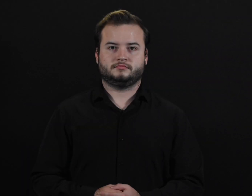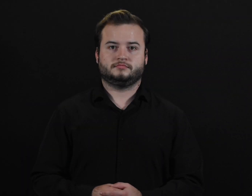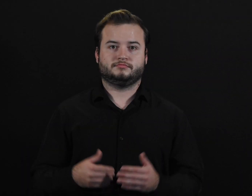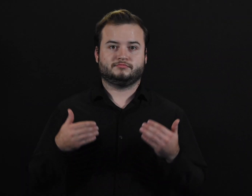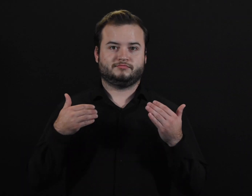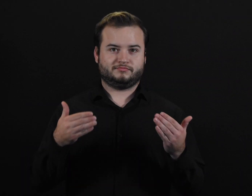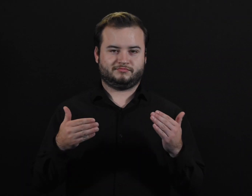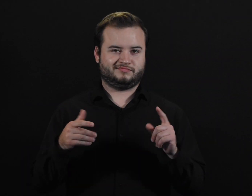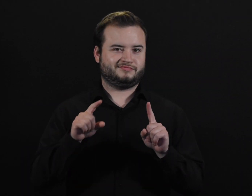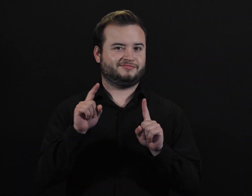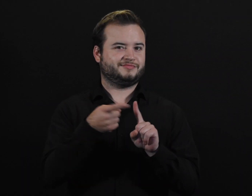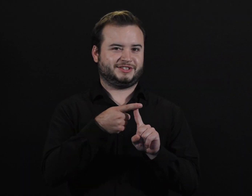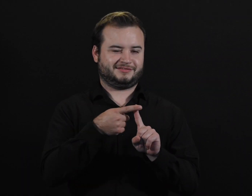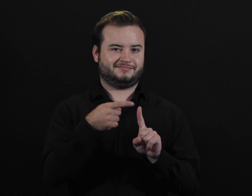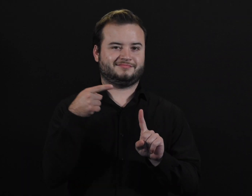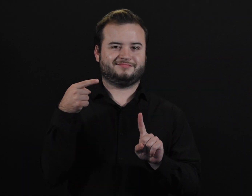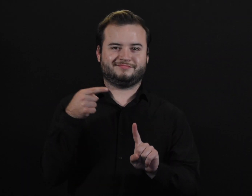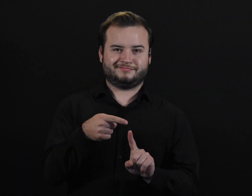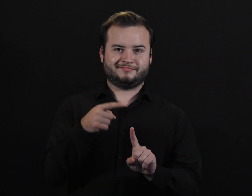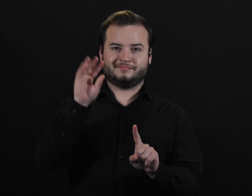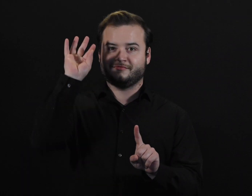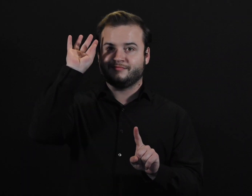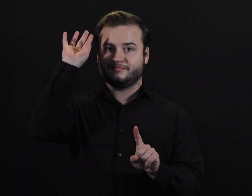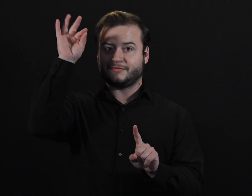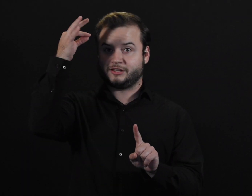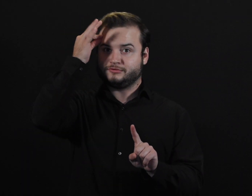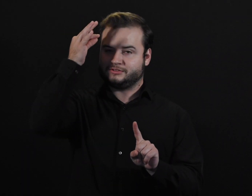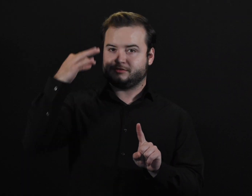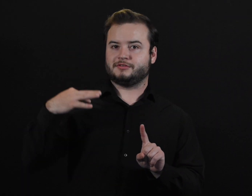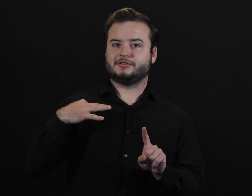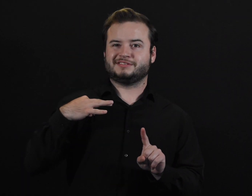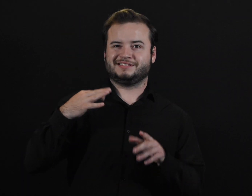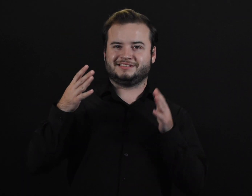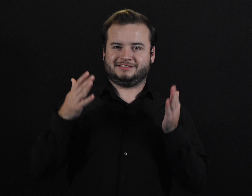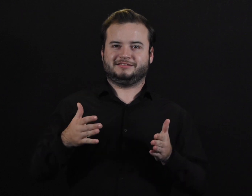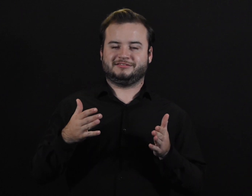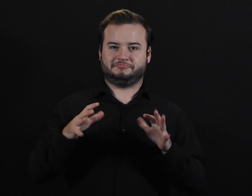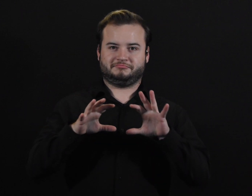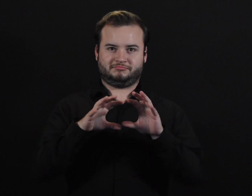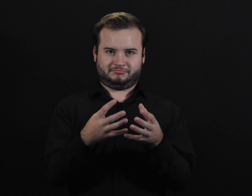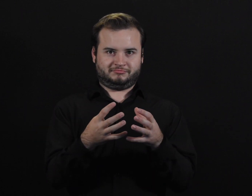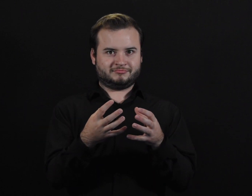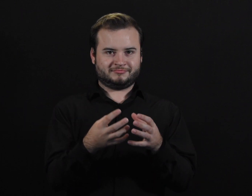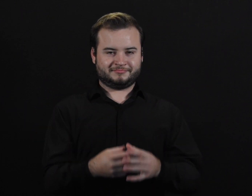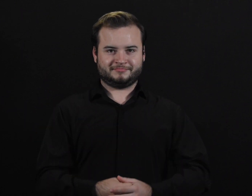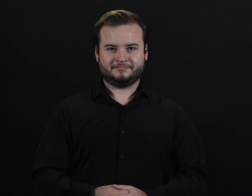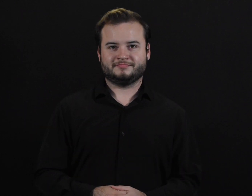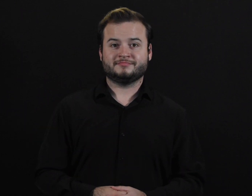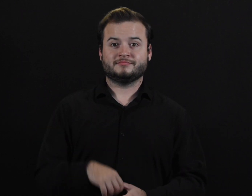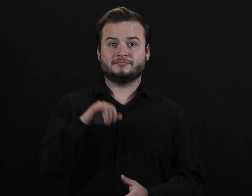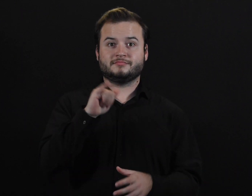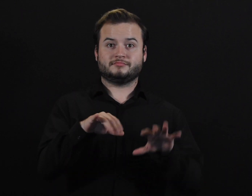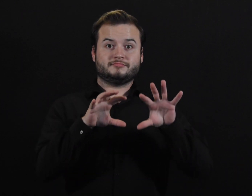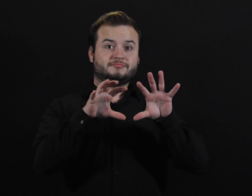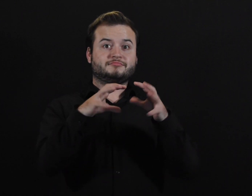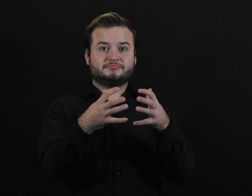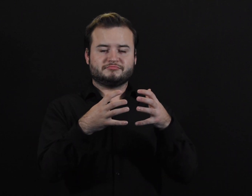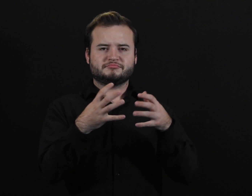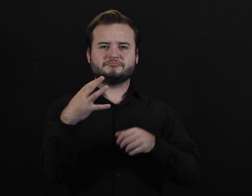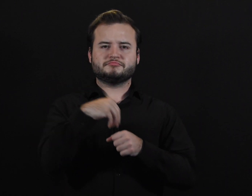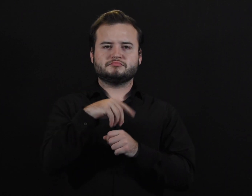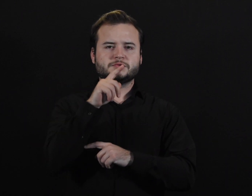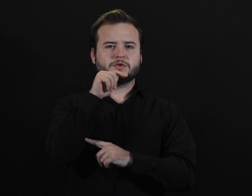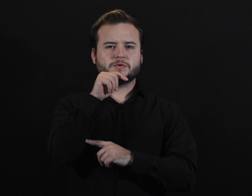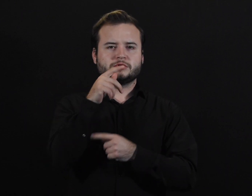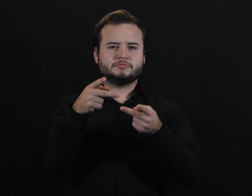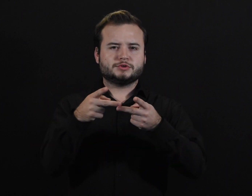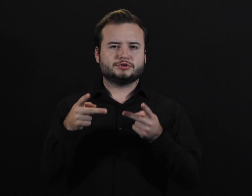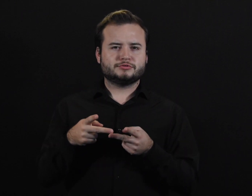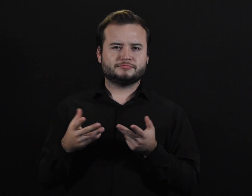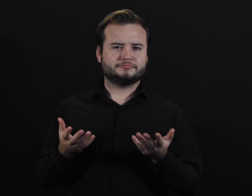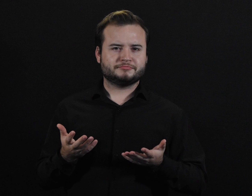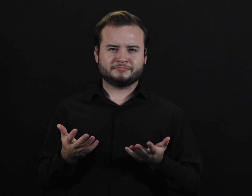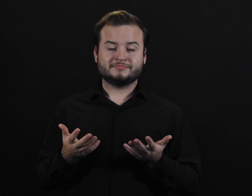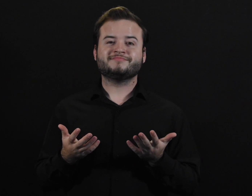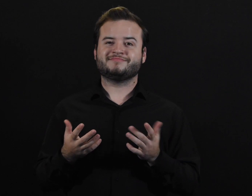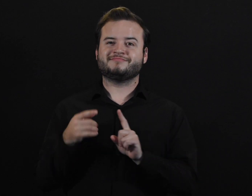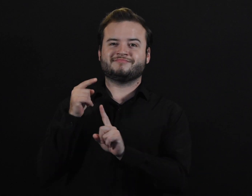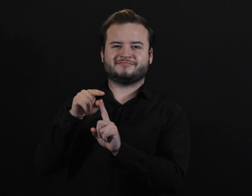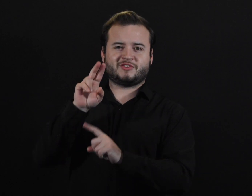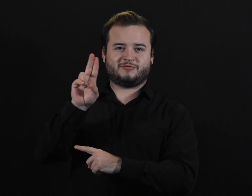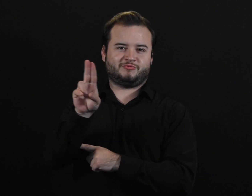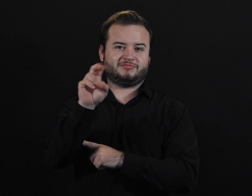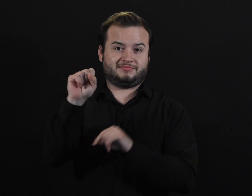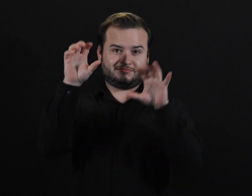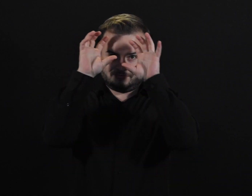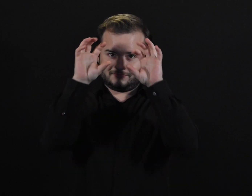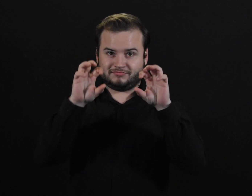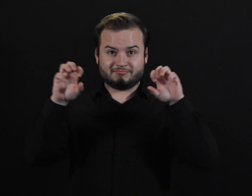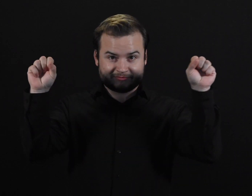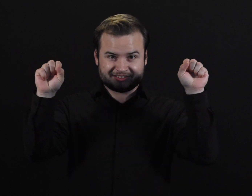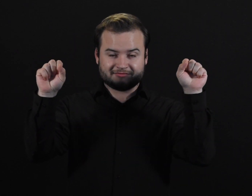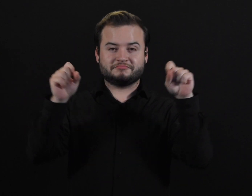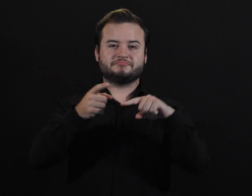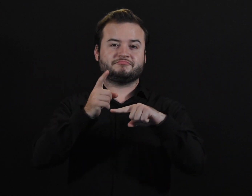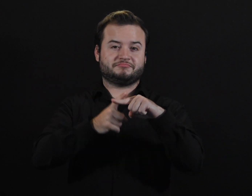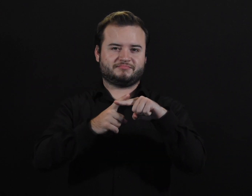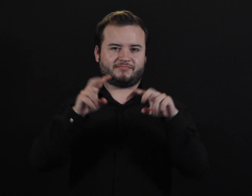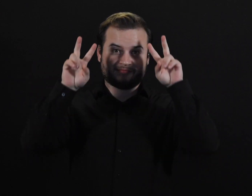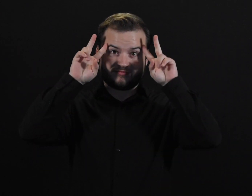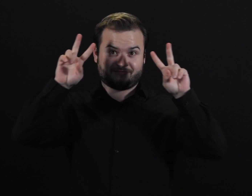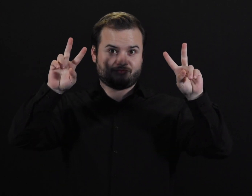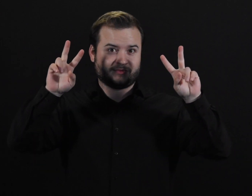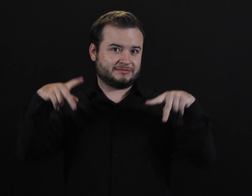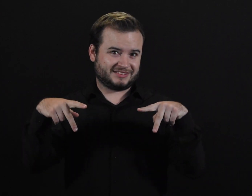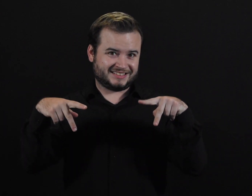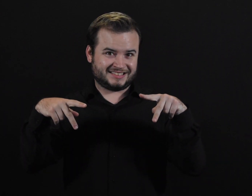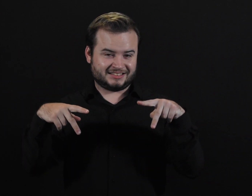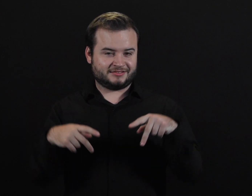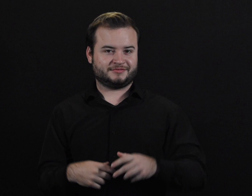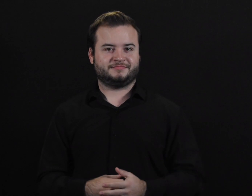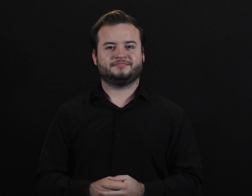Let’s start with the Federal Candidates. They include the President of the United States along with the Vice President,